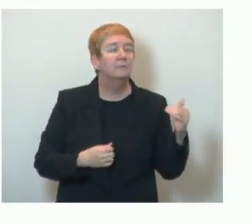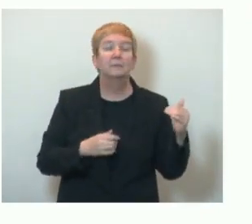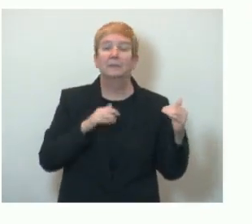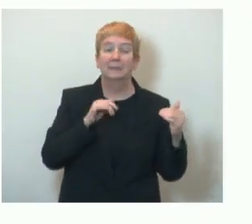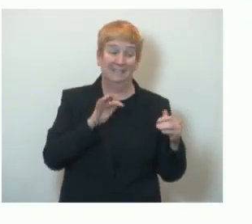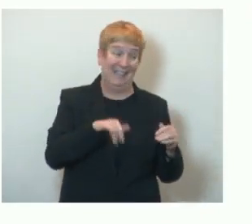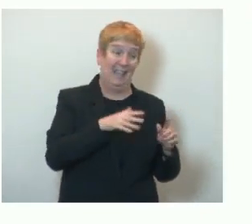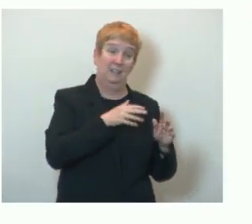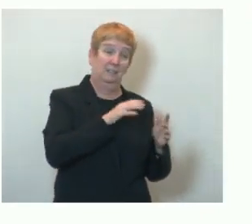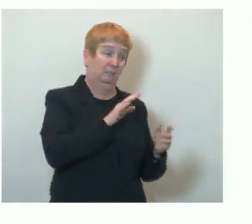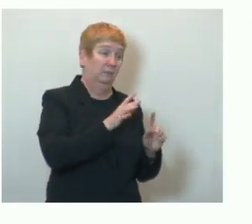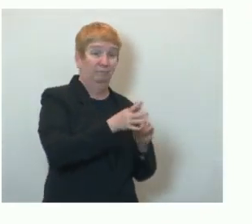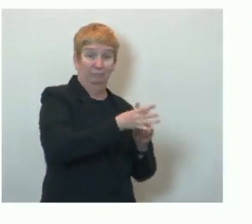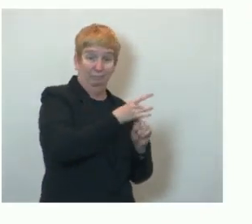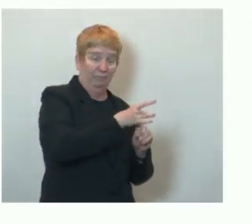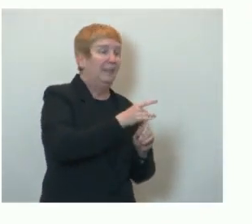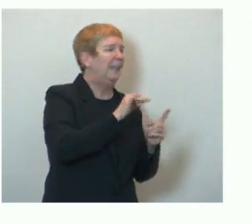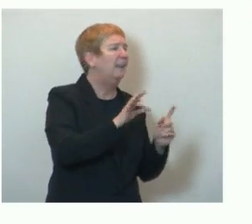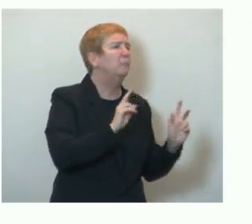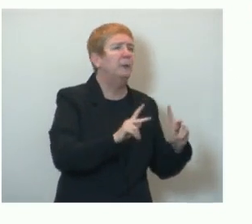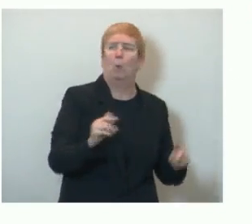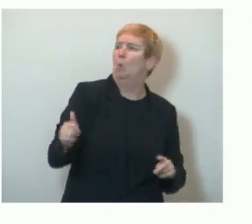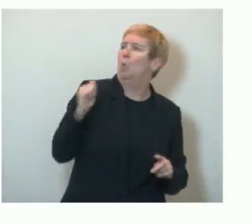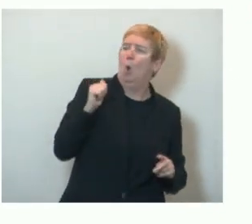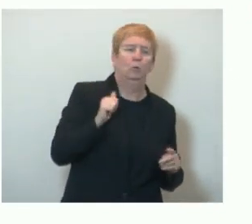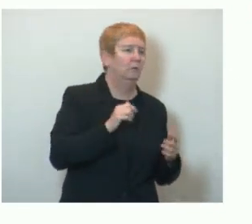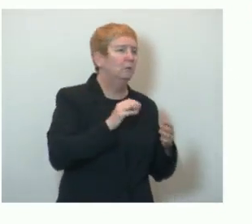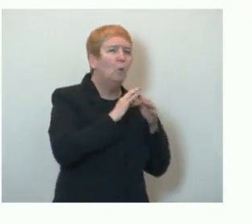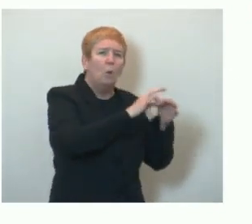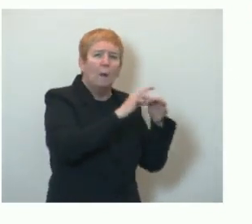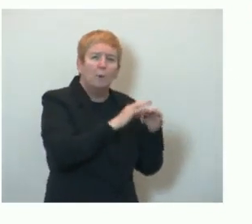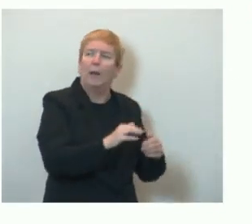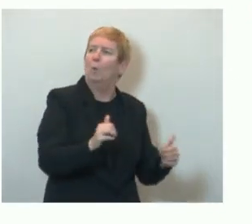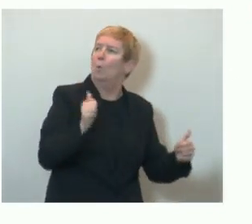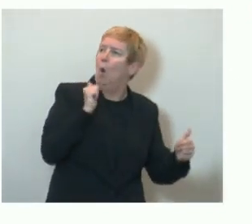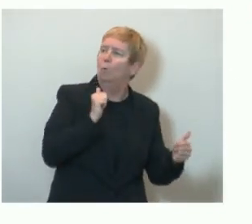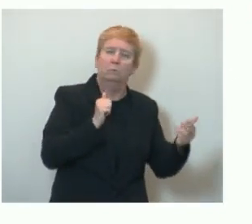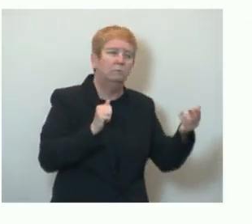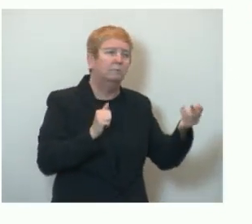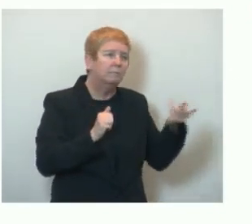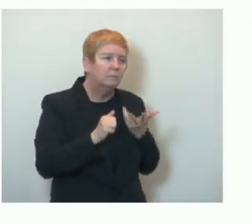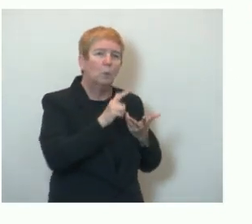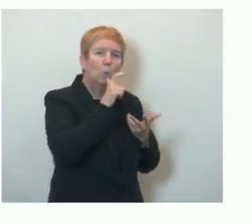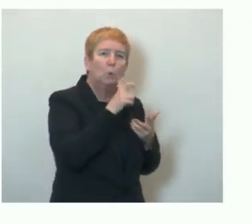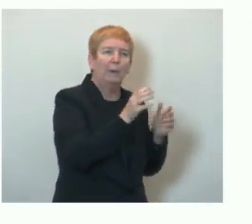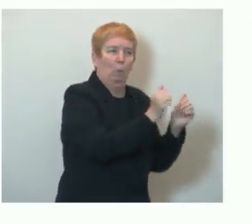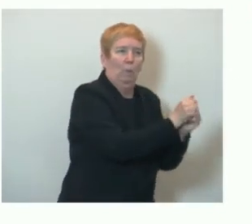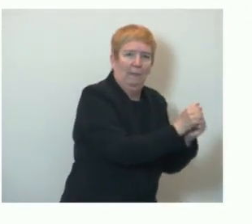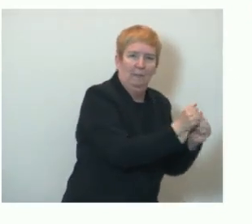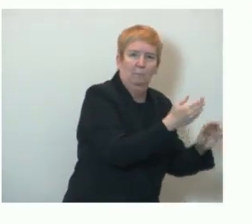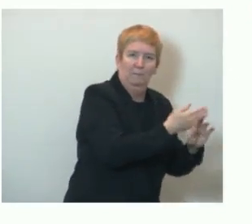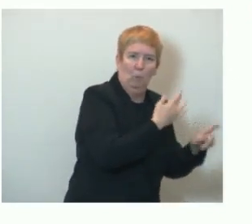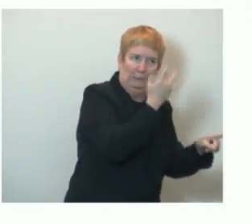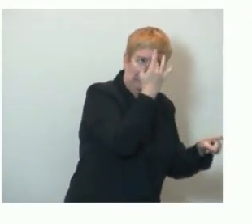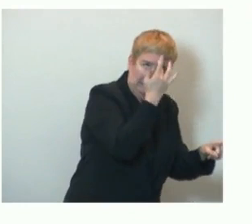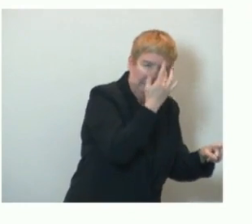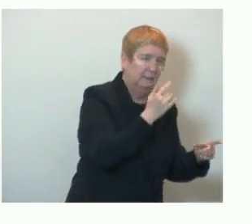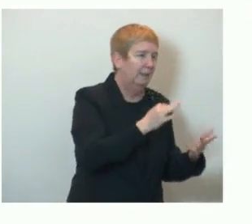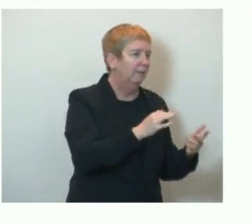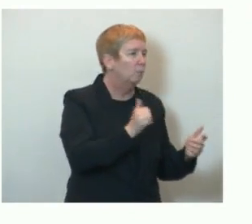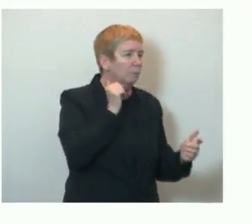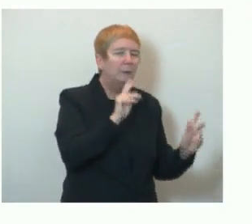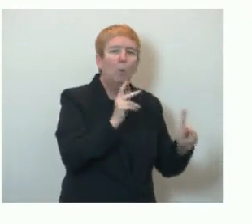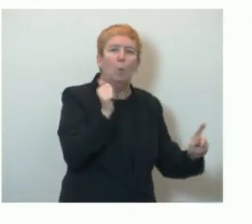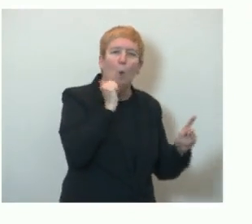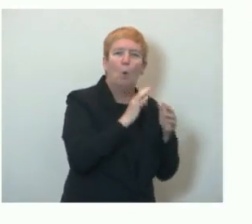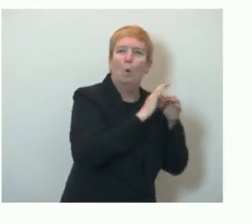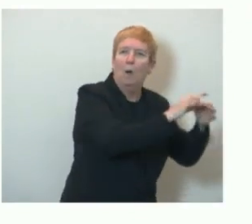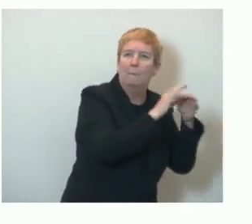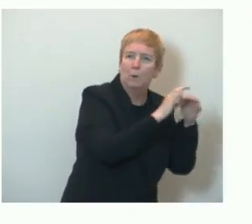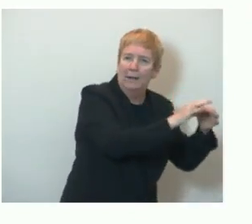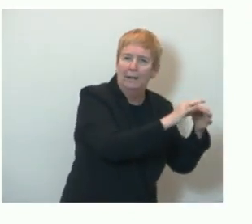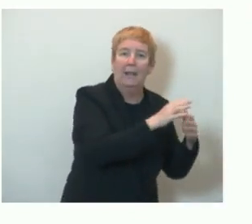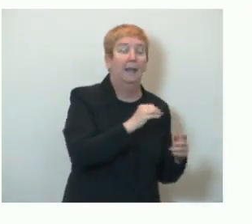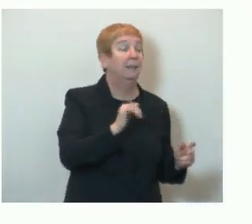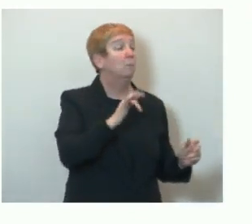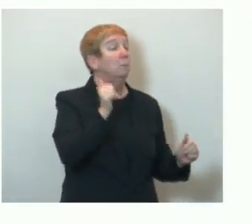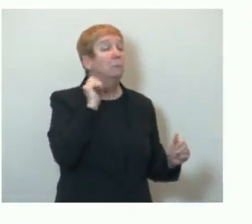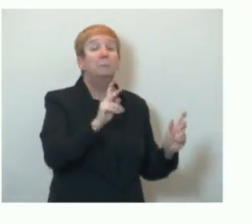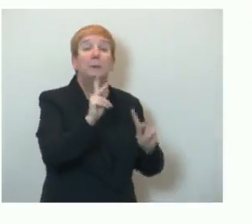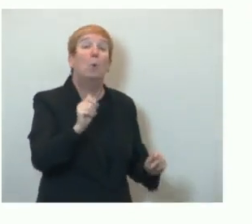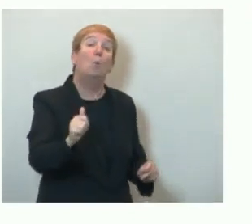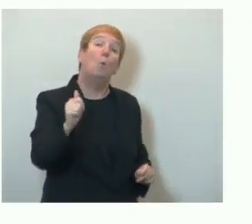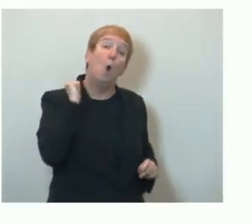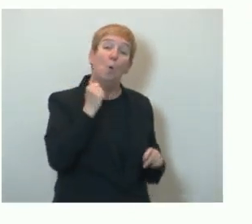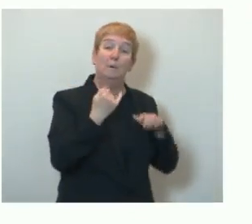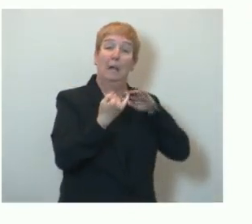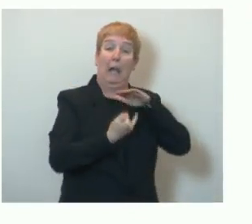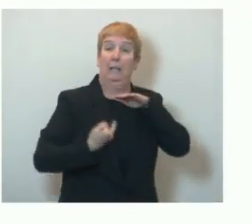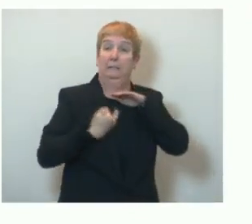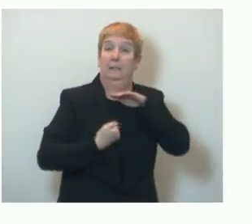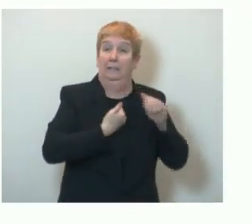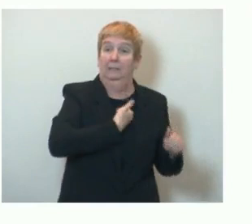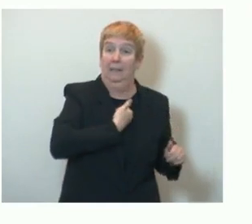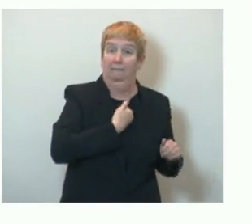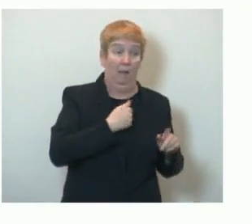THEY’LL BE MORE SPREAD AND THOSE NOT THAT WILL DRIVE THE NUMBER OF CASES UP, YOU KNOW CONTACT TRACING IF WE’RE NOT COOPERATIVE AS CITIZENS WITH THE CALLS FROM THE PUBLIC HEALTH DEPARTMENT AND